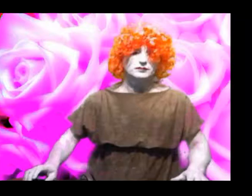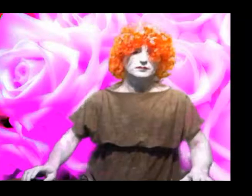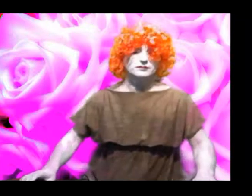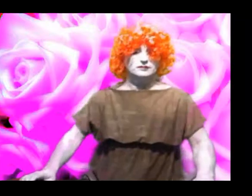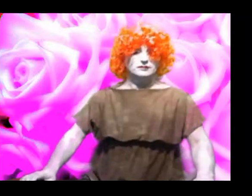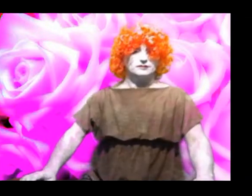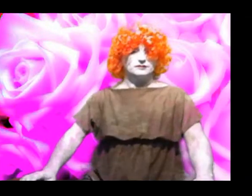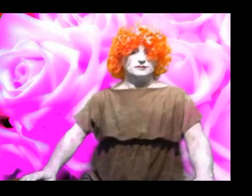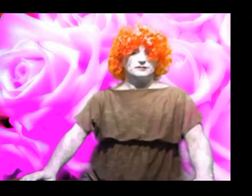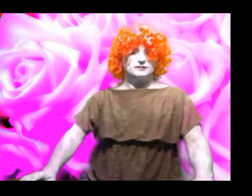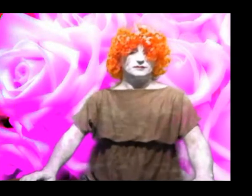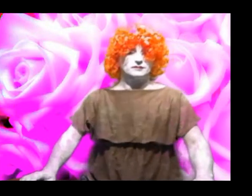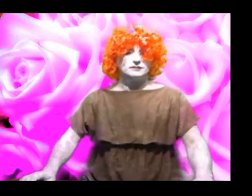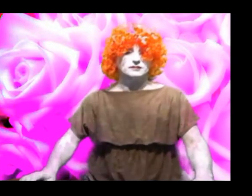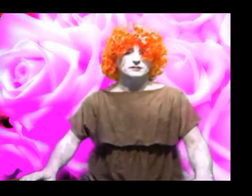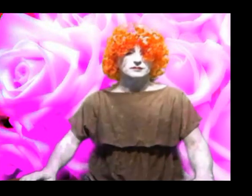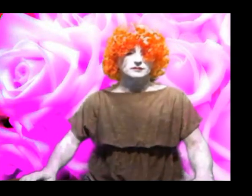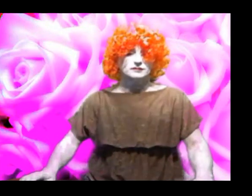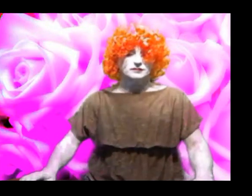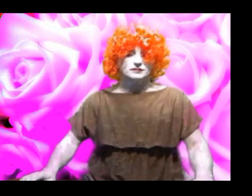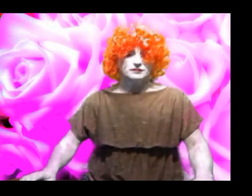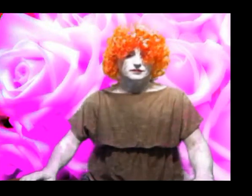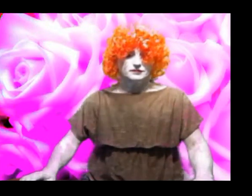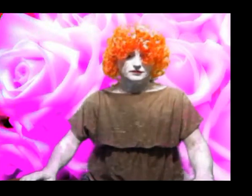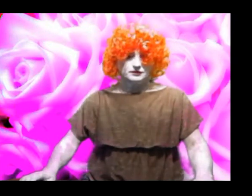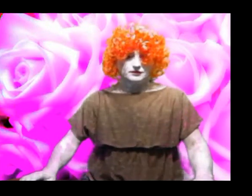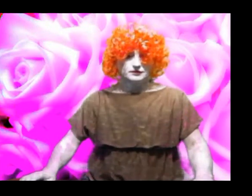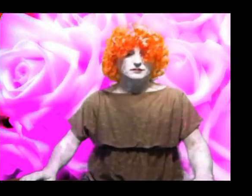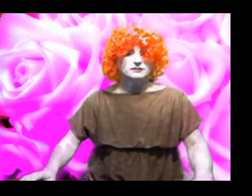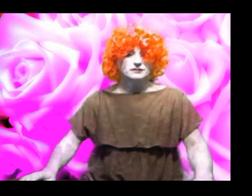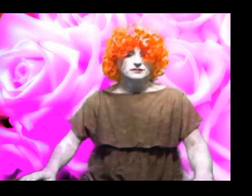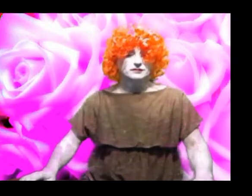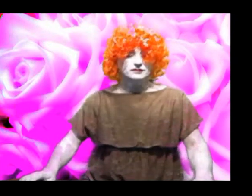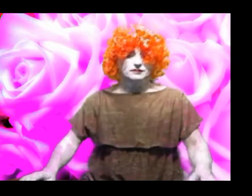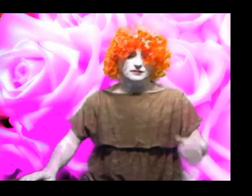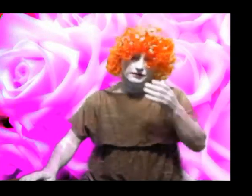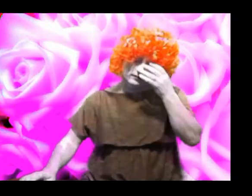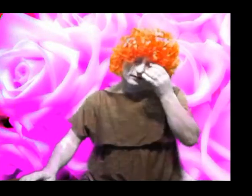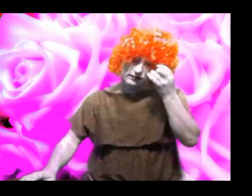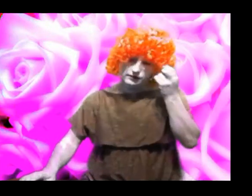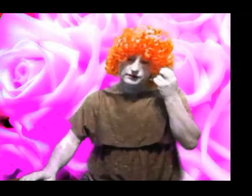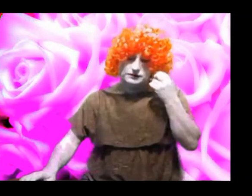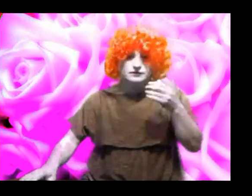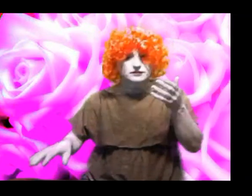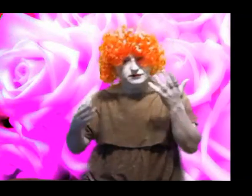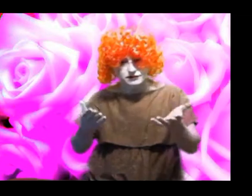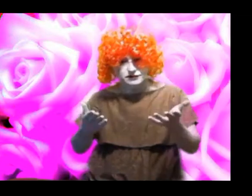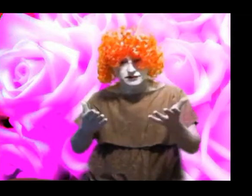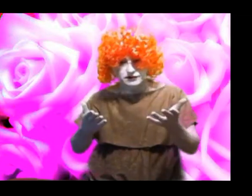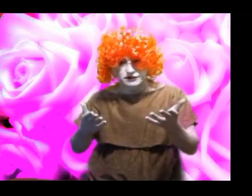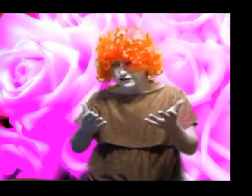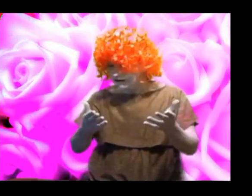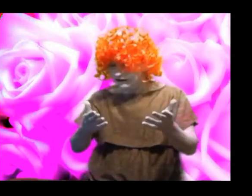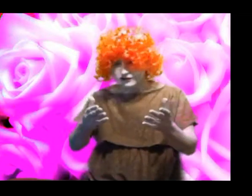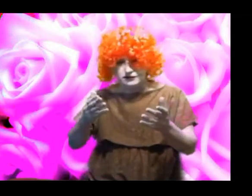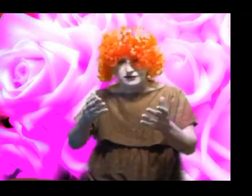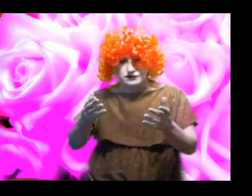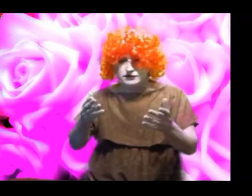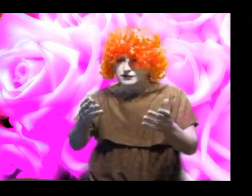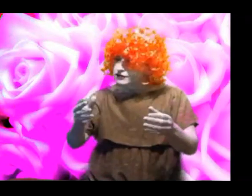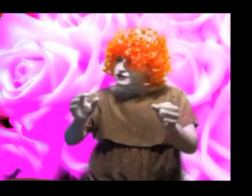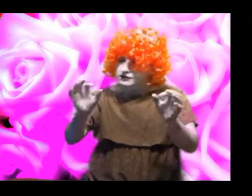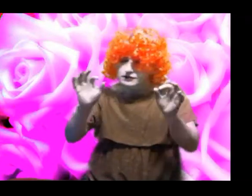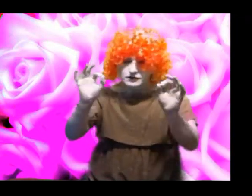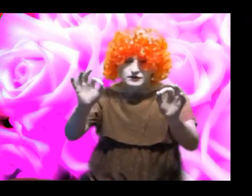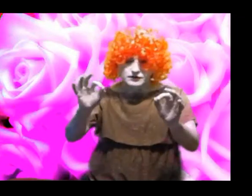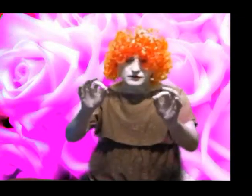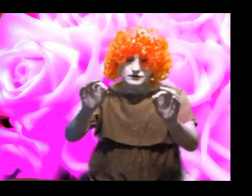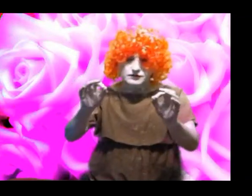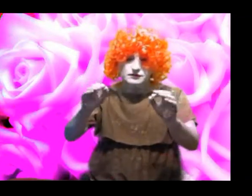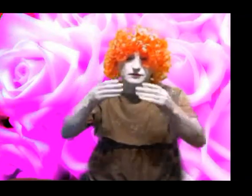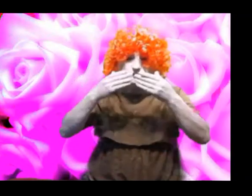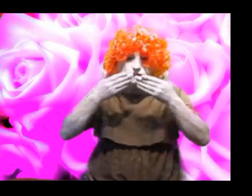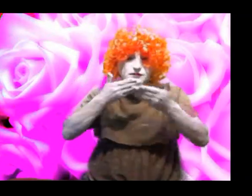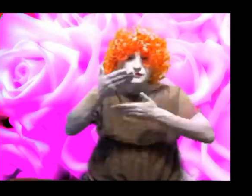This is a special message to all the children.